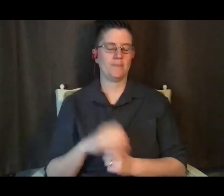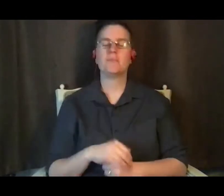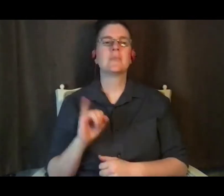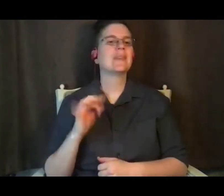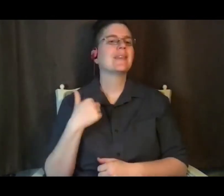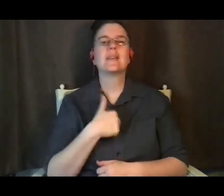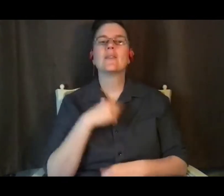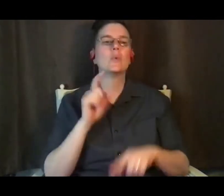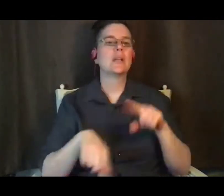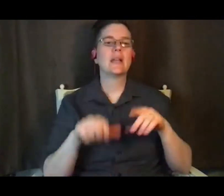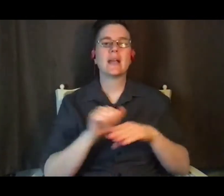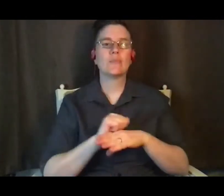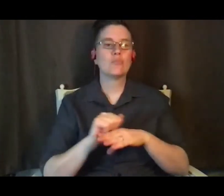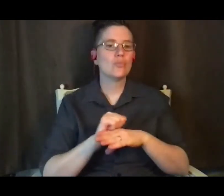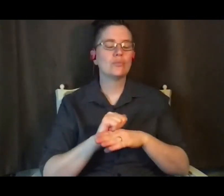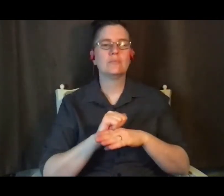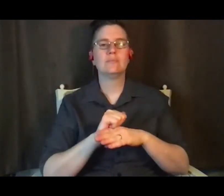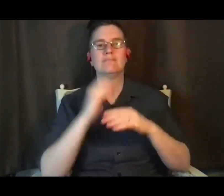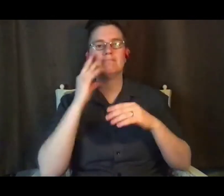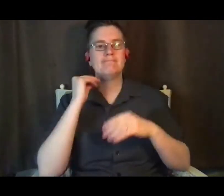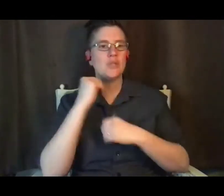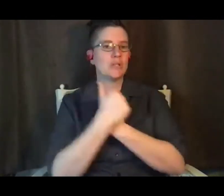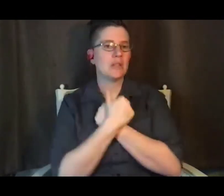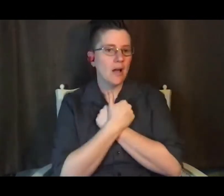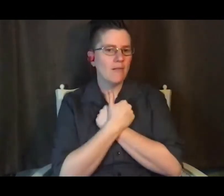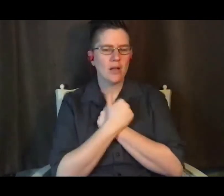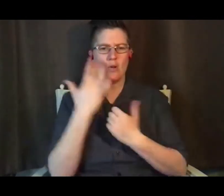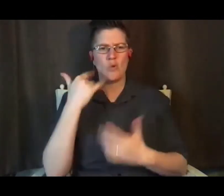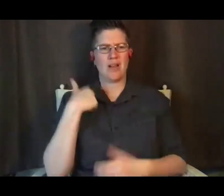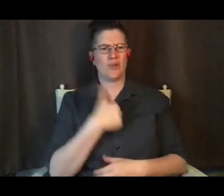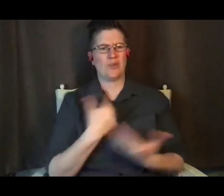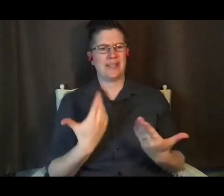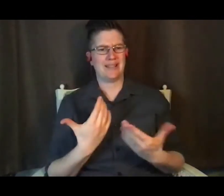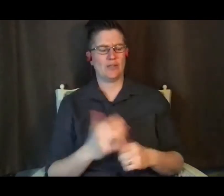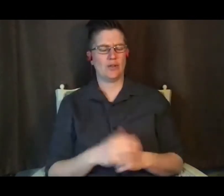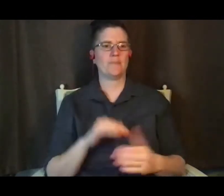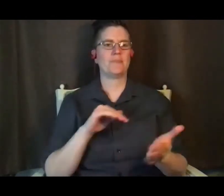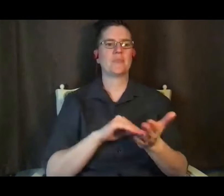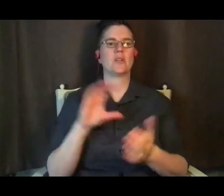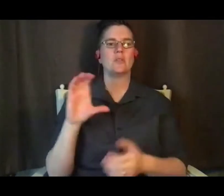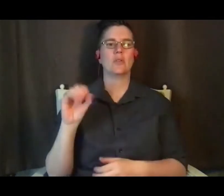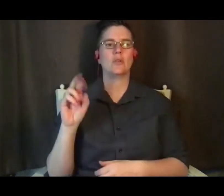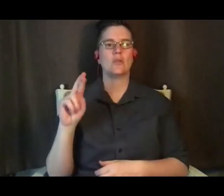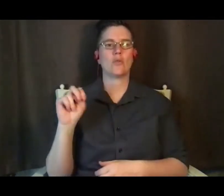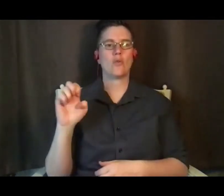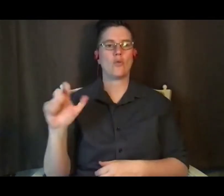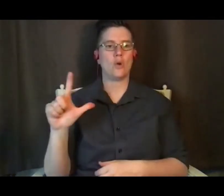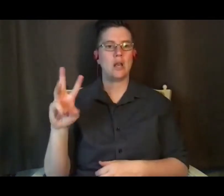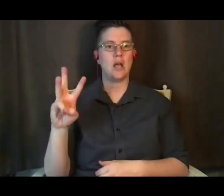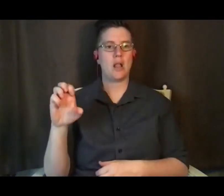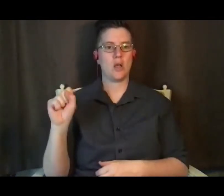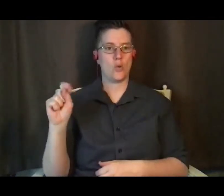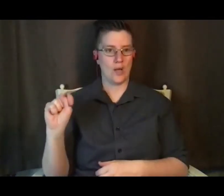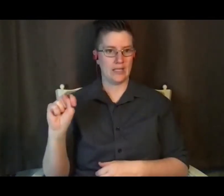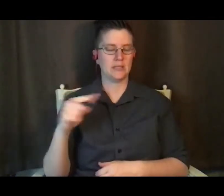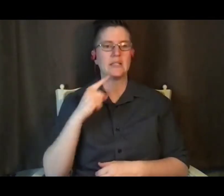what are we even here for dr cornel west says that justice is what love looks like in public